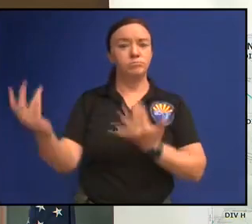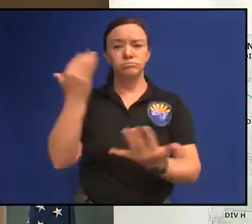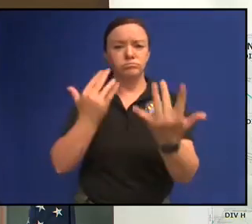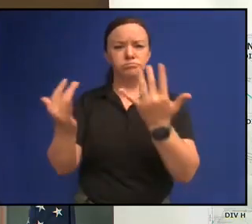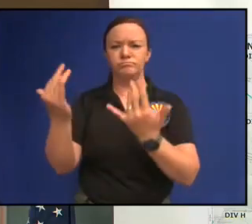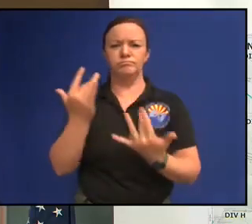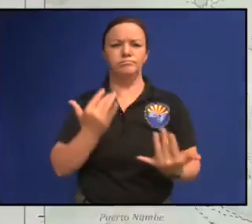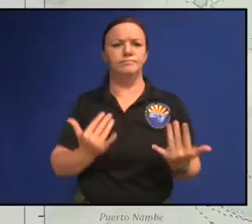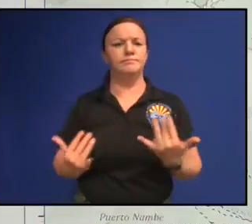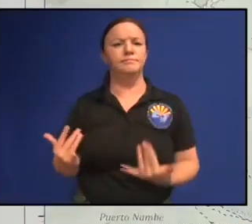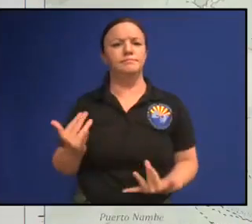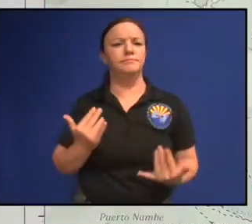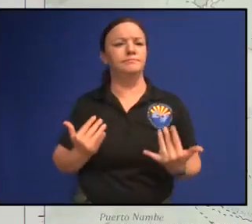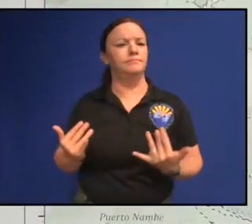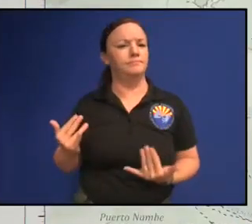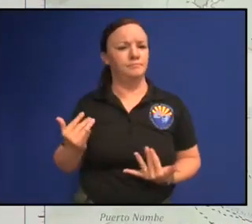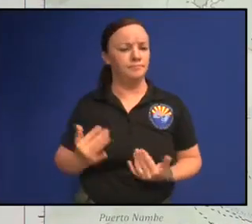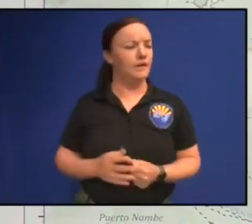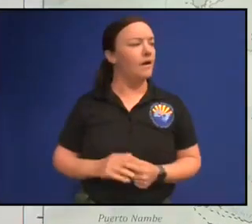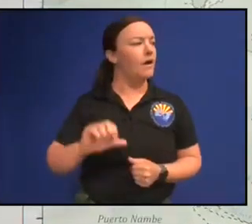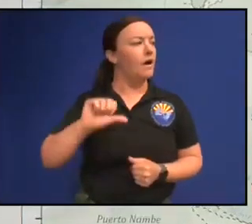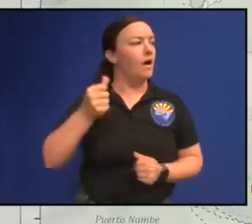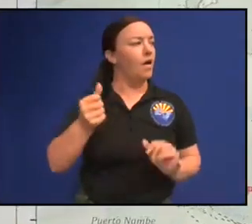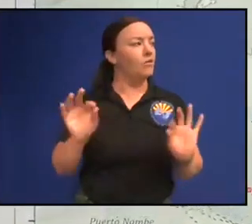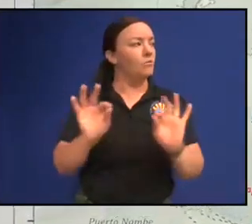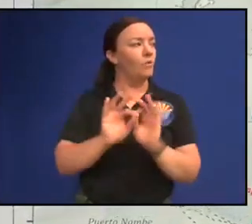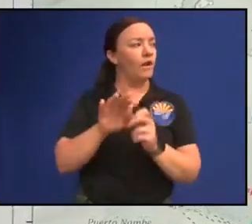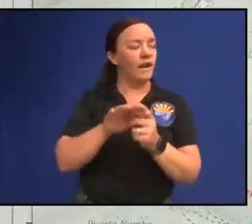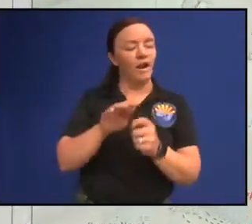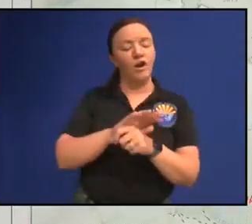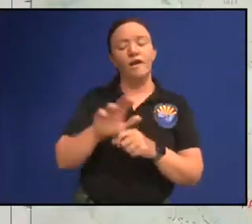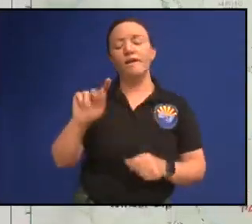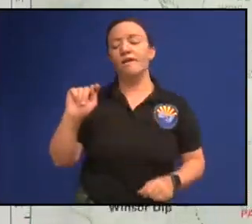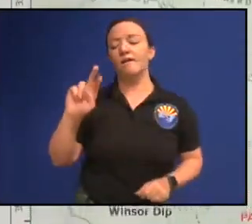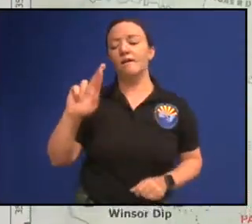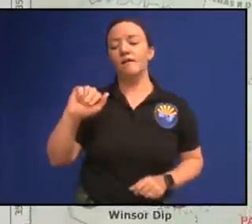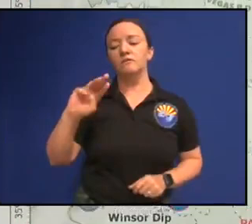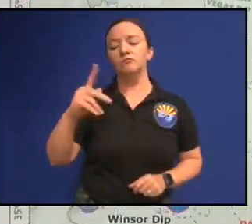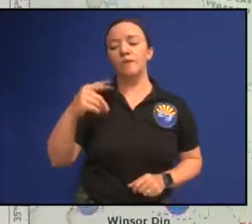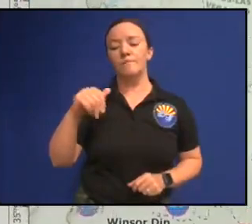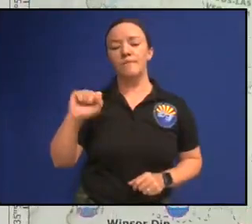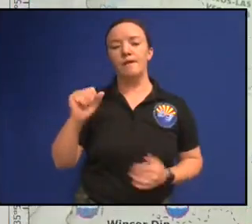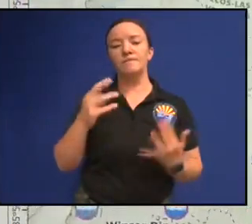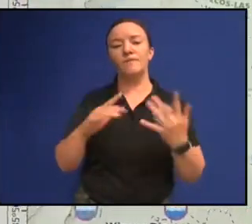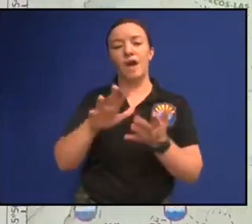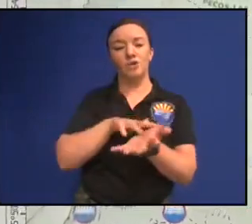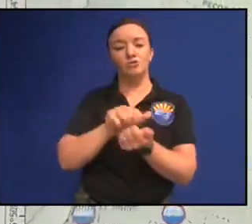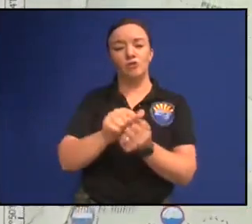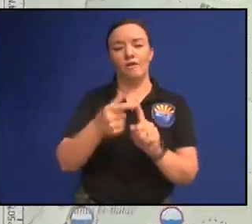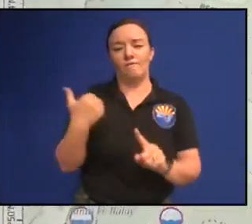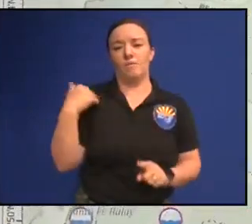THE OTHER AREA IS IN THE TRAMPAS FIRE FROM 2002. IT IS